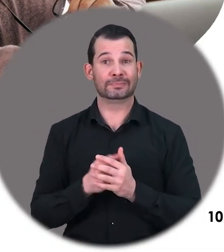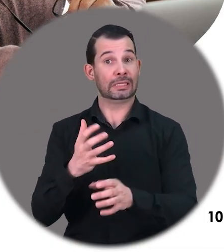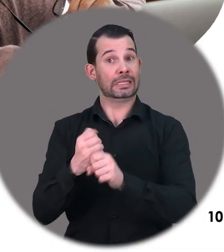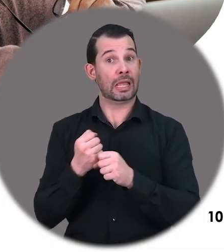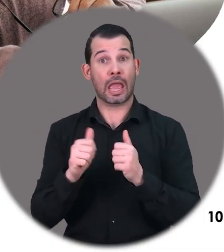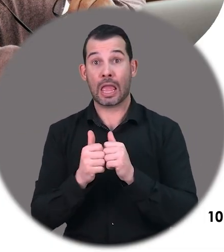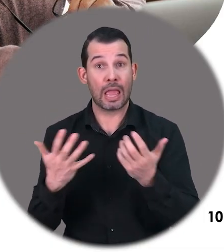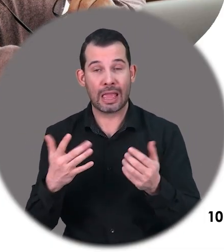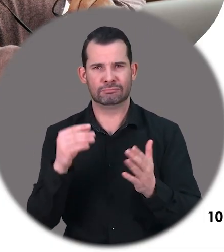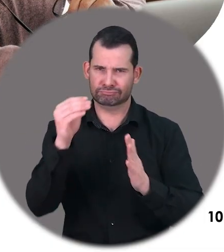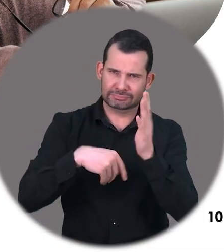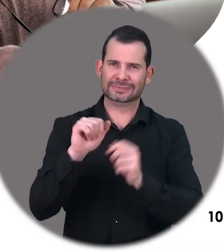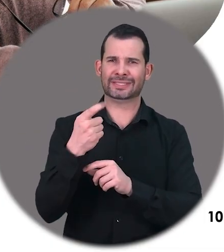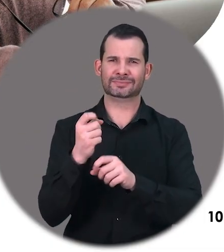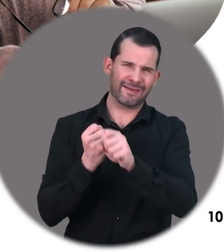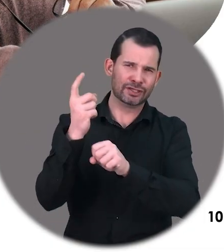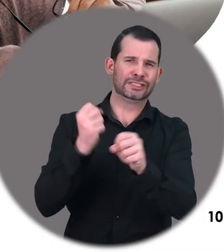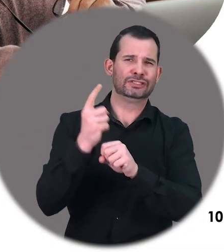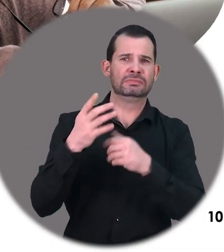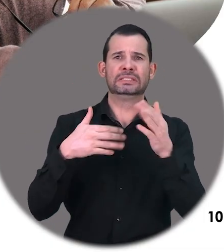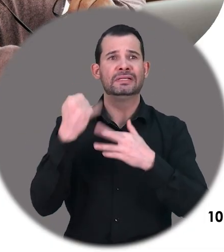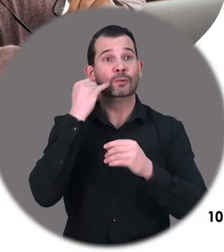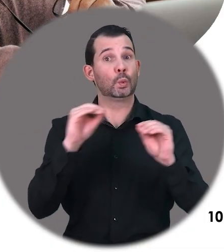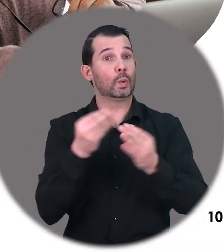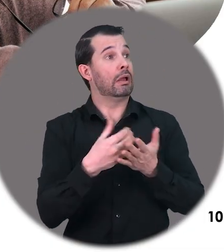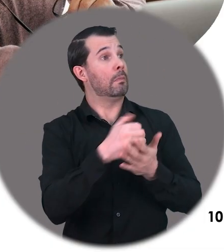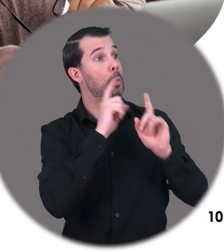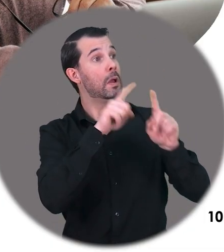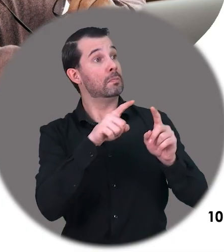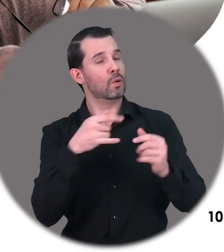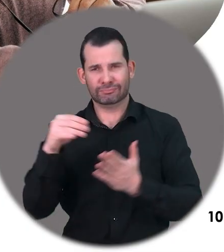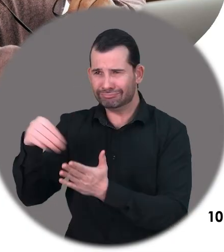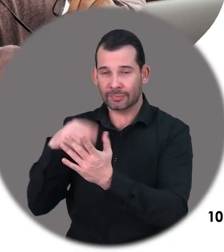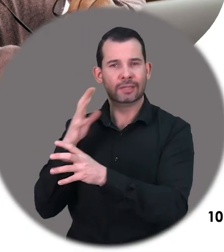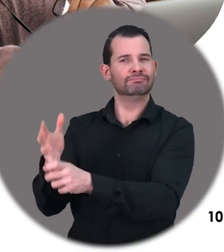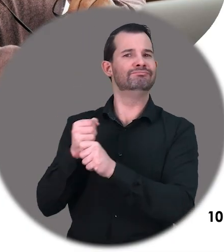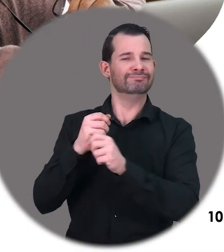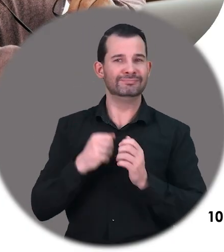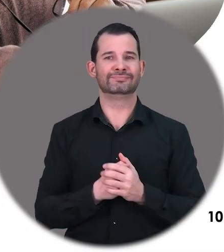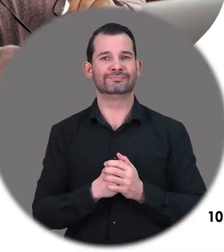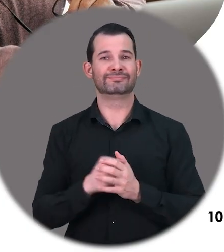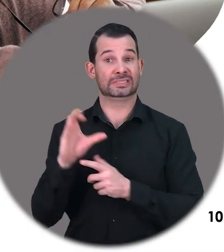To get it, do your taxes every year, even if you have no income to report.